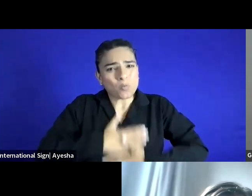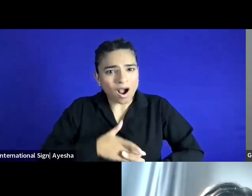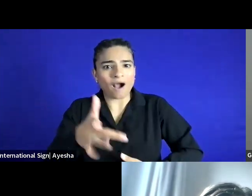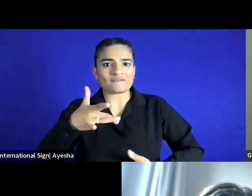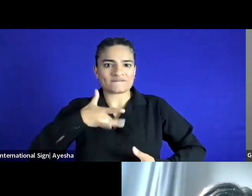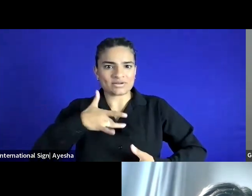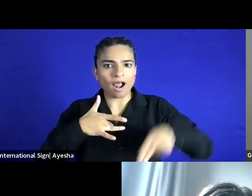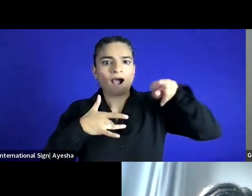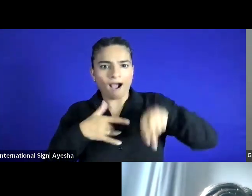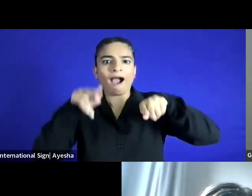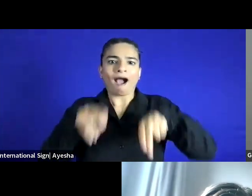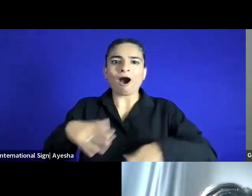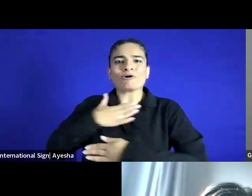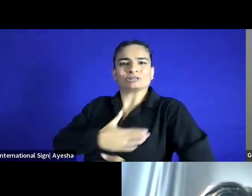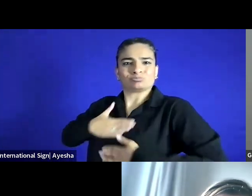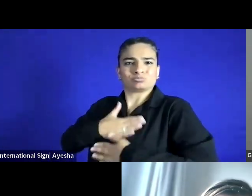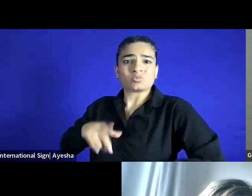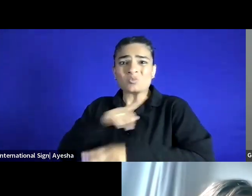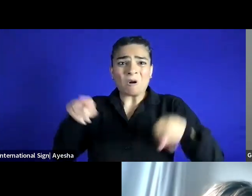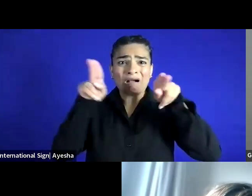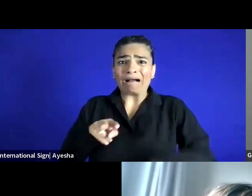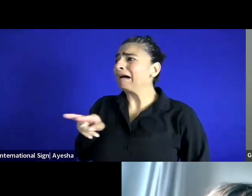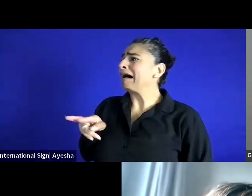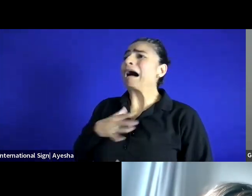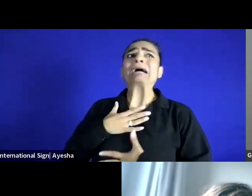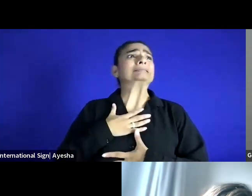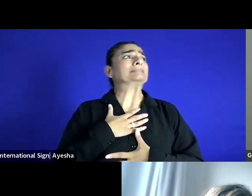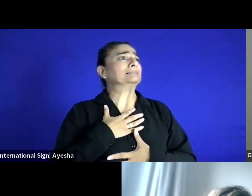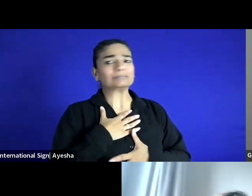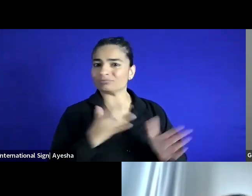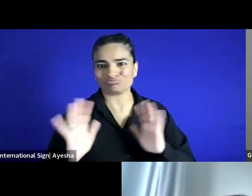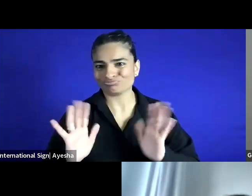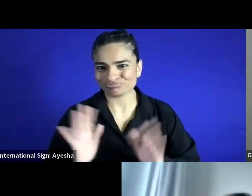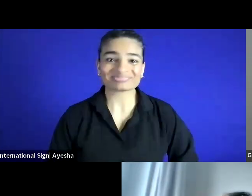I know that's, you know, like, and this was a very lovely person, so I have no complaint there.